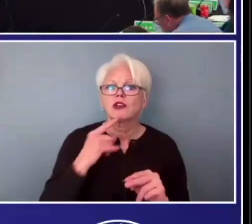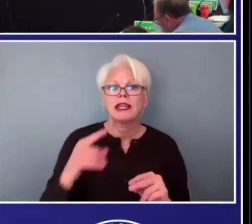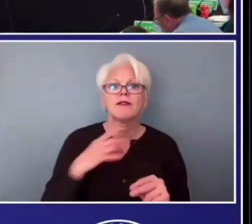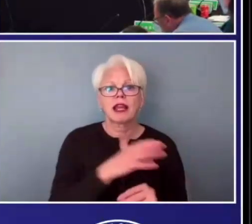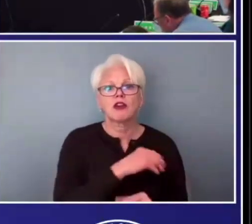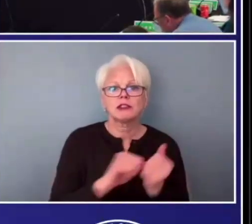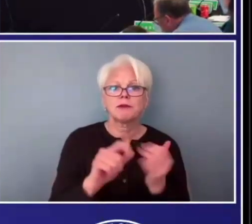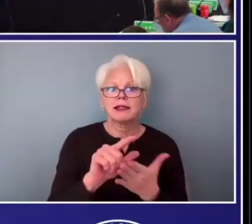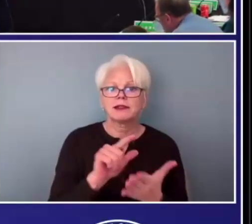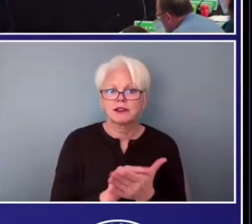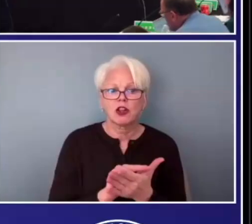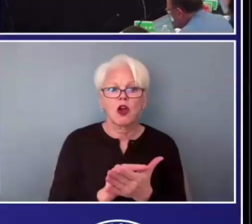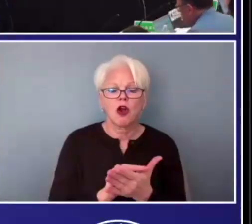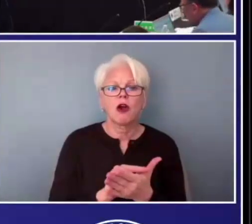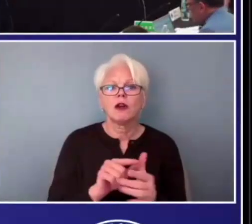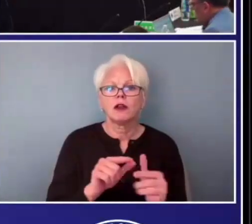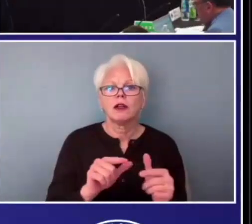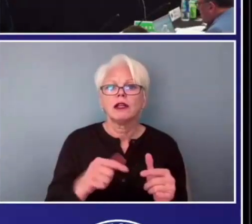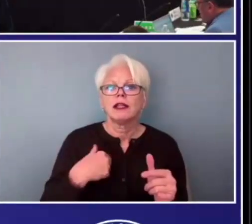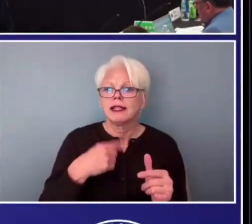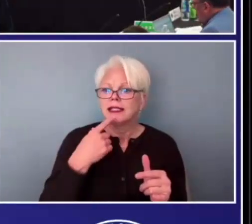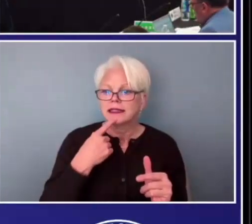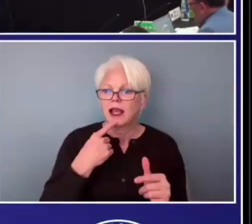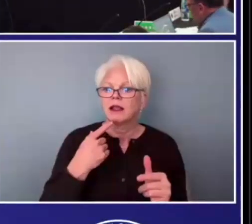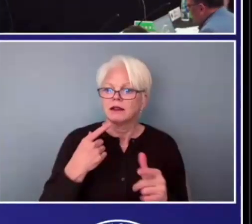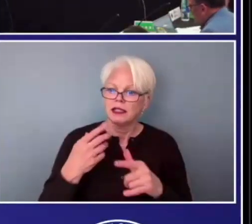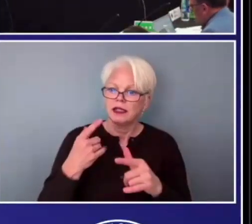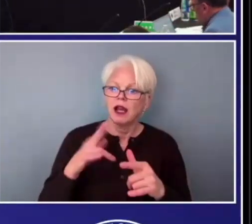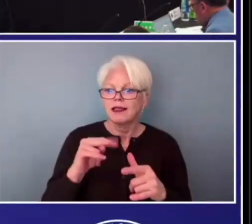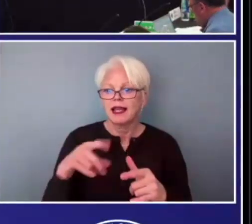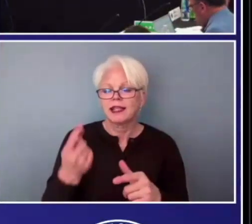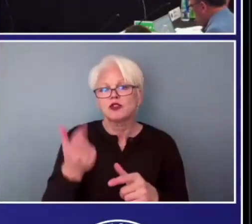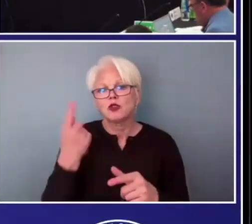unless they explicitly, you know, exclude something -- we assume that Congress knows about a program that